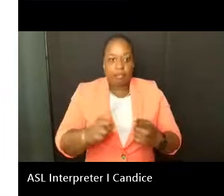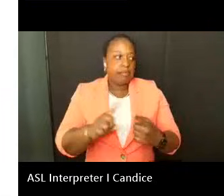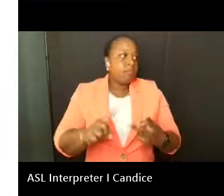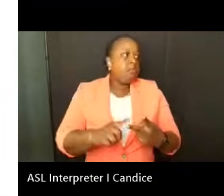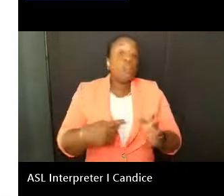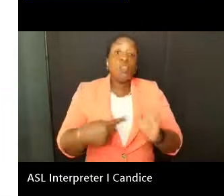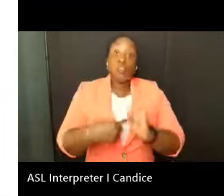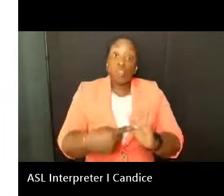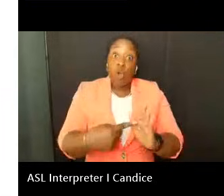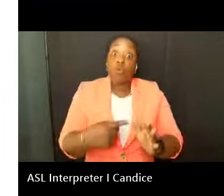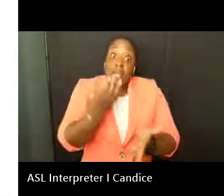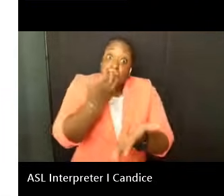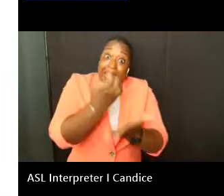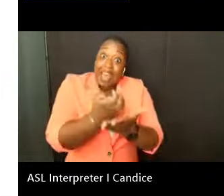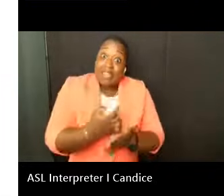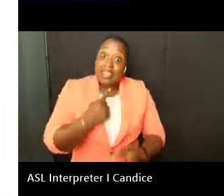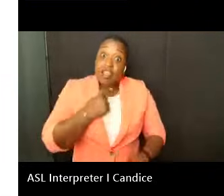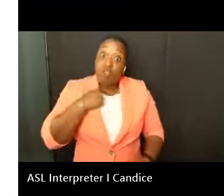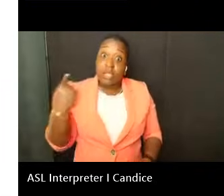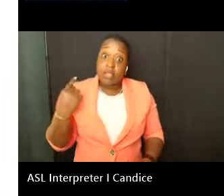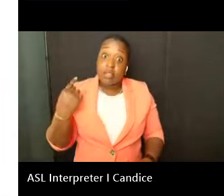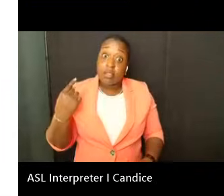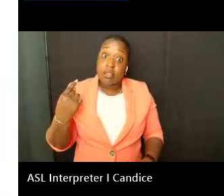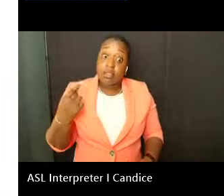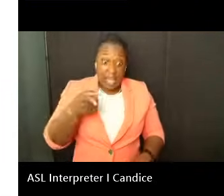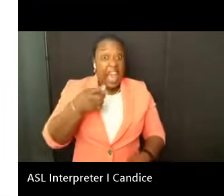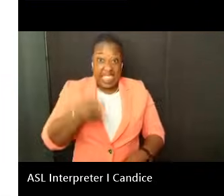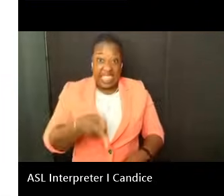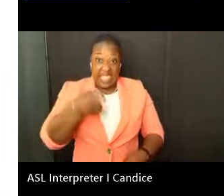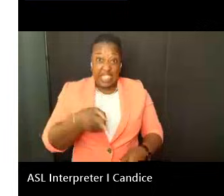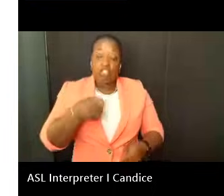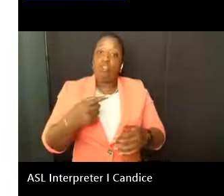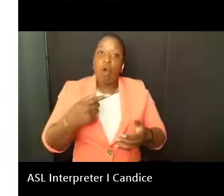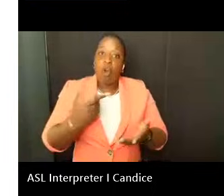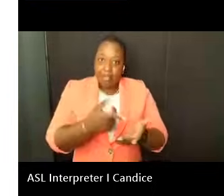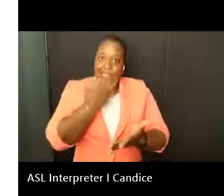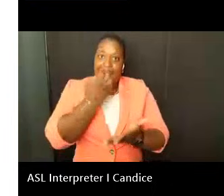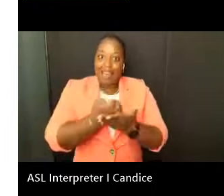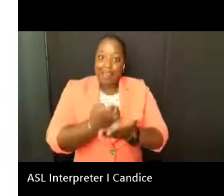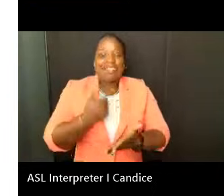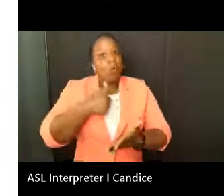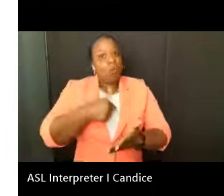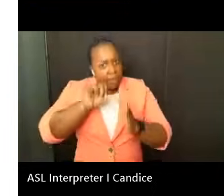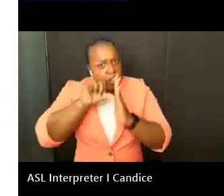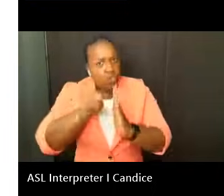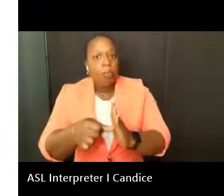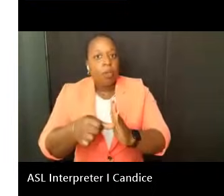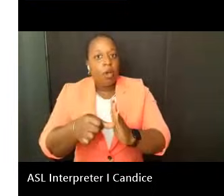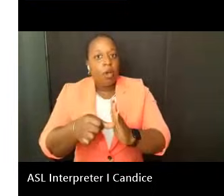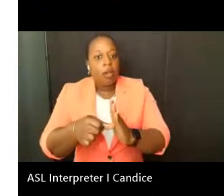risk. And these are the evidences that we have zoomed in on, vaso-occlusive crises,